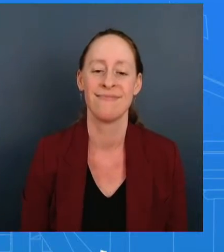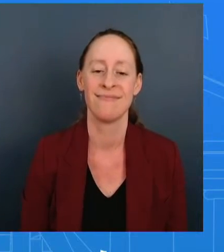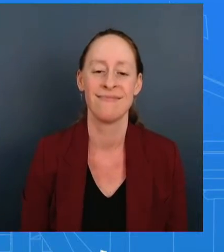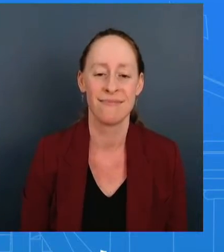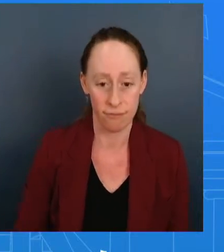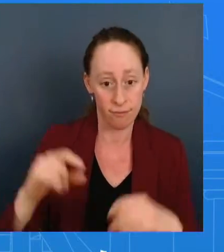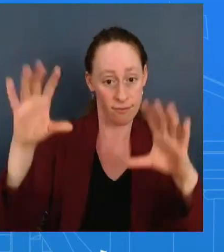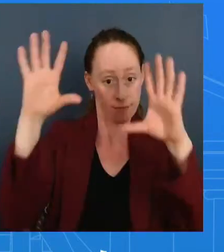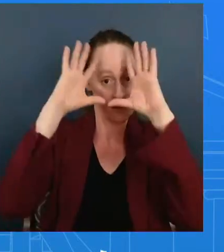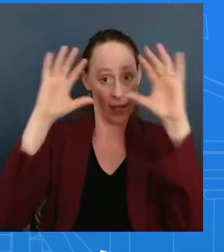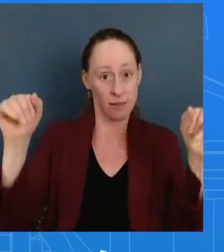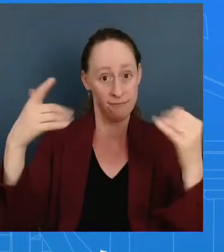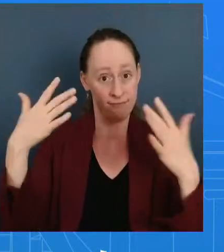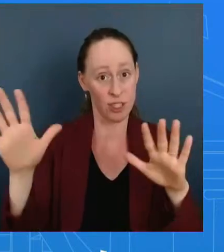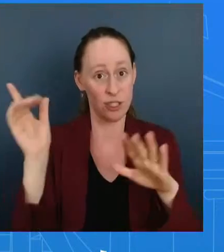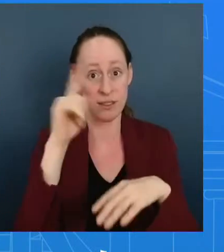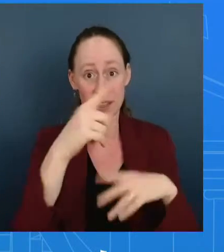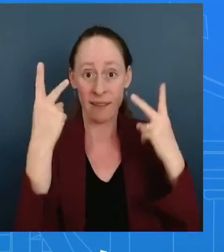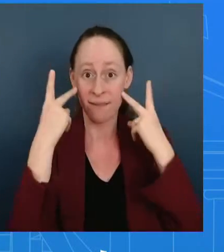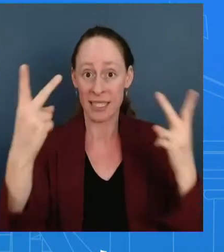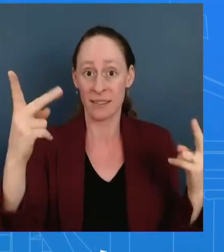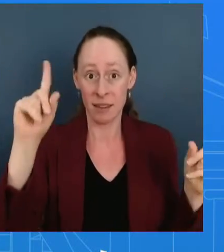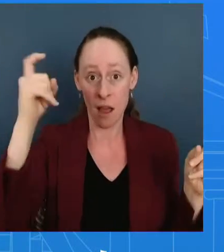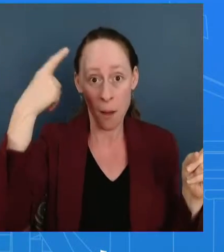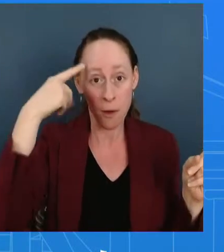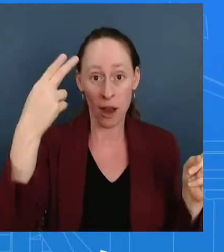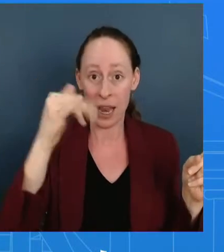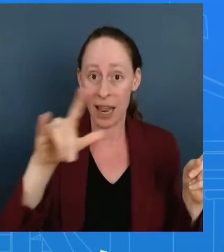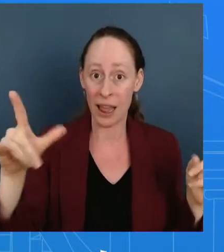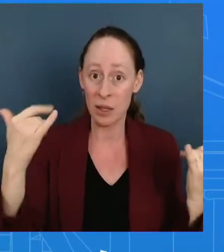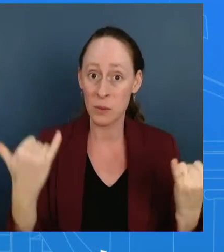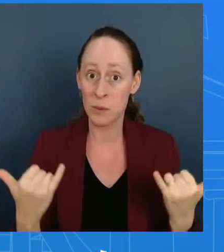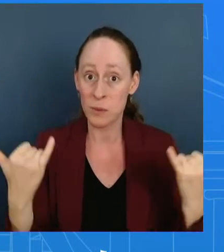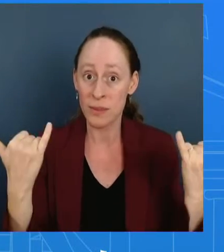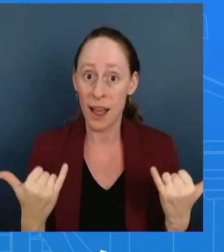Is he intending to have this conversation face to face with Democratic lawmakers? Ms. Jean-Pierre: So, look, the president --